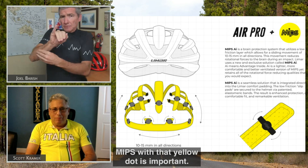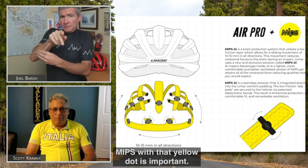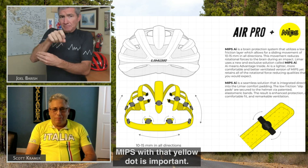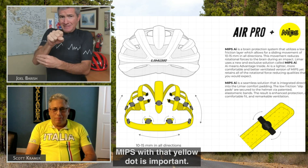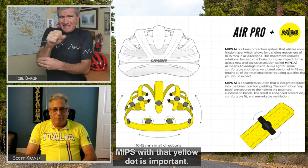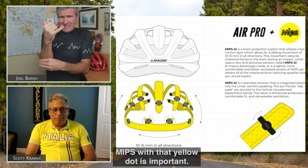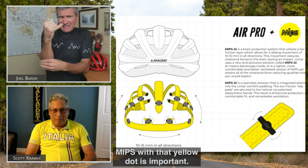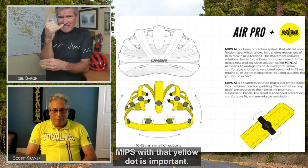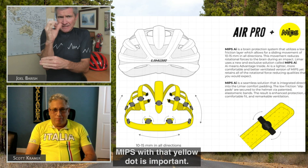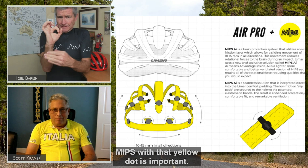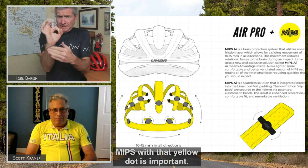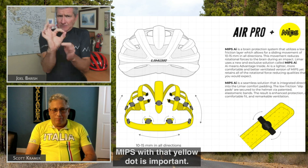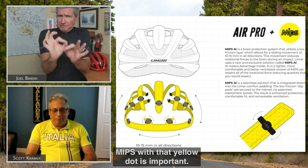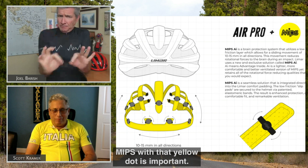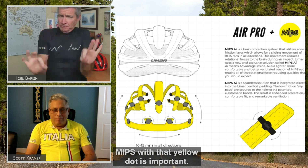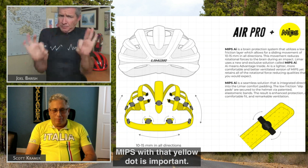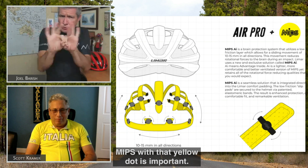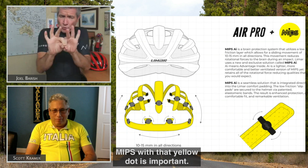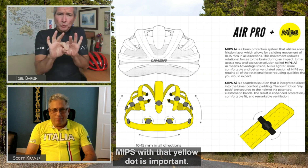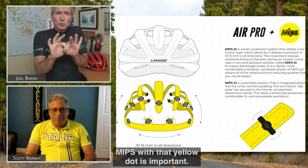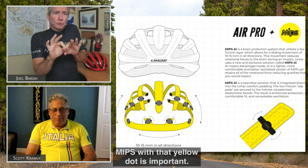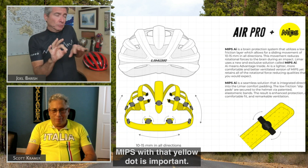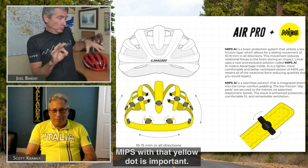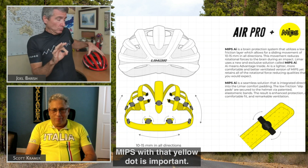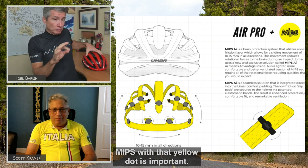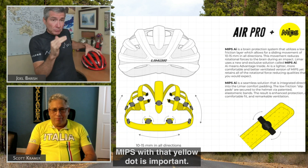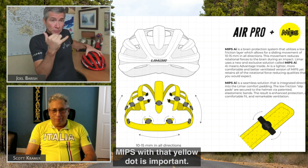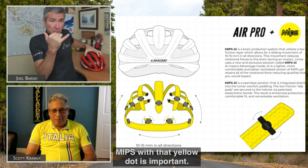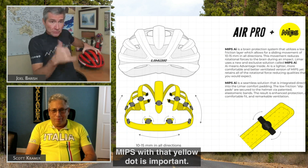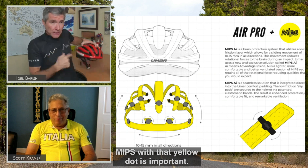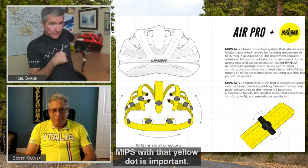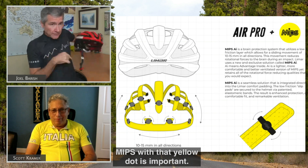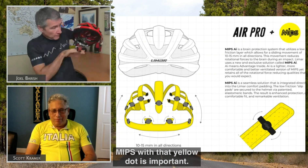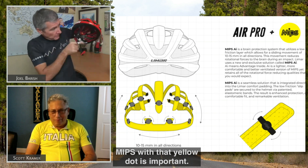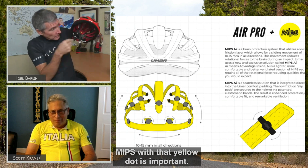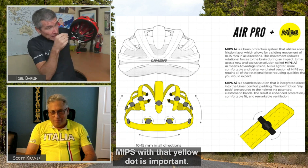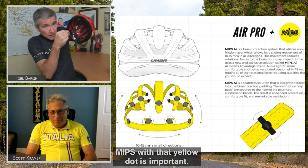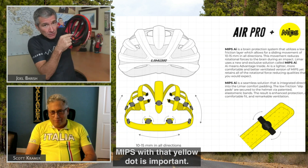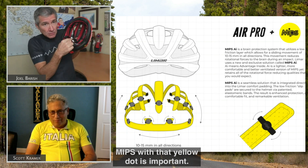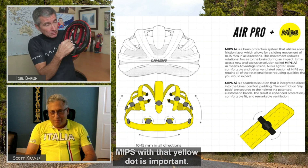MIPS with that yellow dot is important.